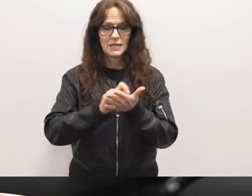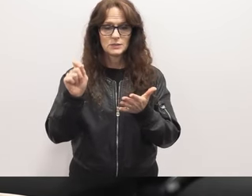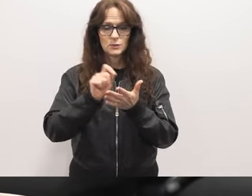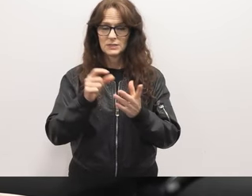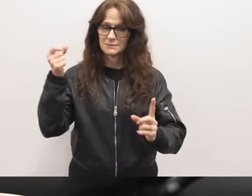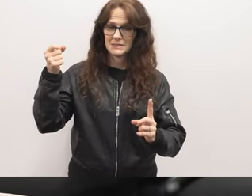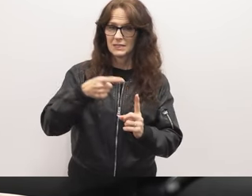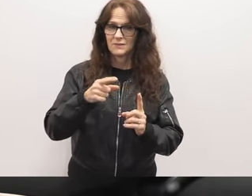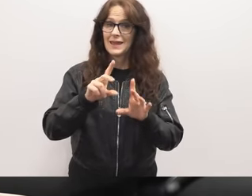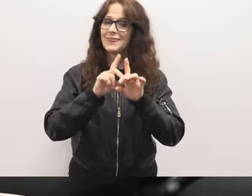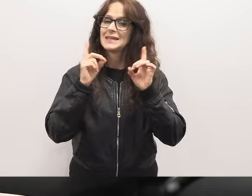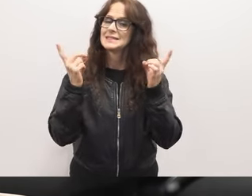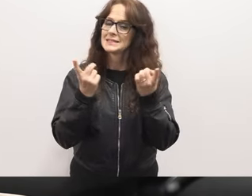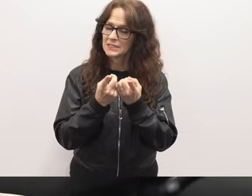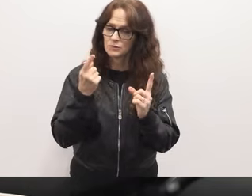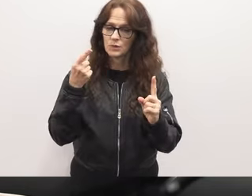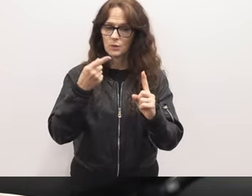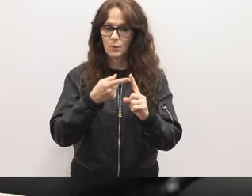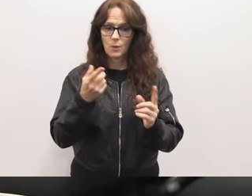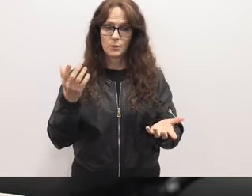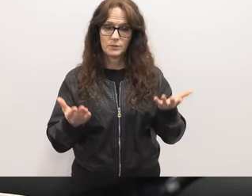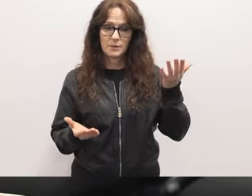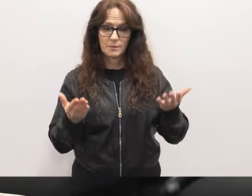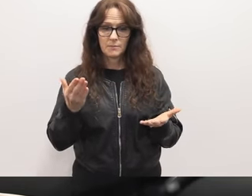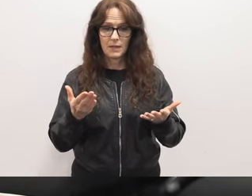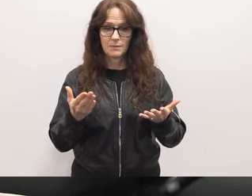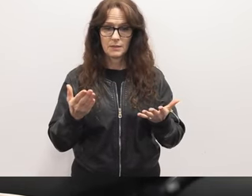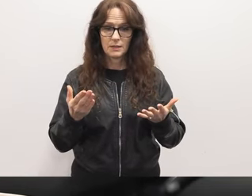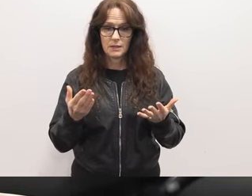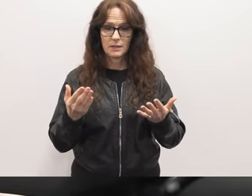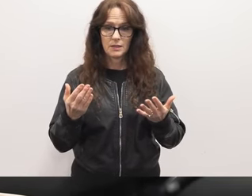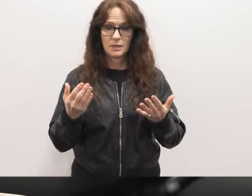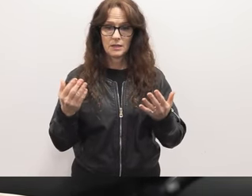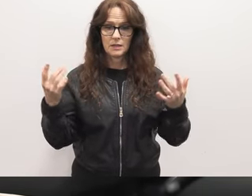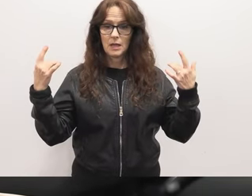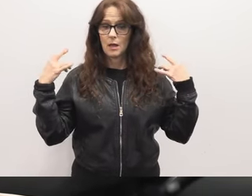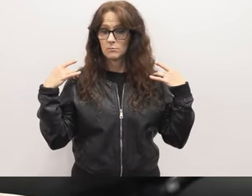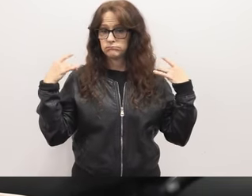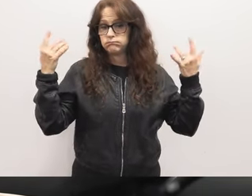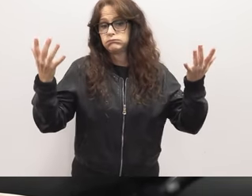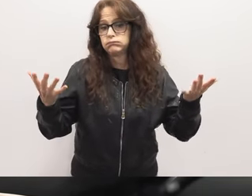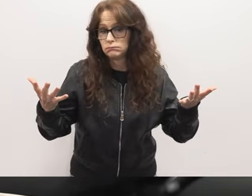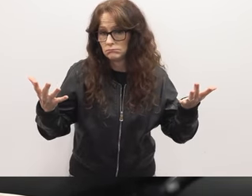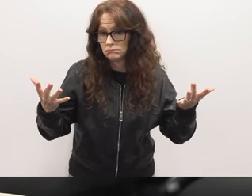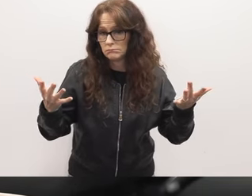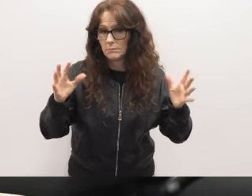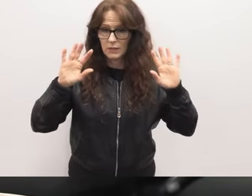Perhaps that is relieving of you, that it is, you know, that your focus remains on those three,